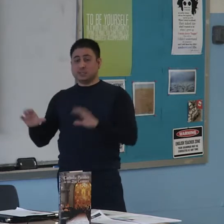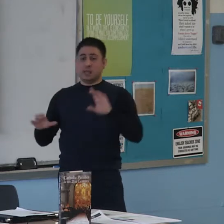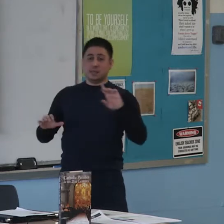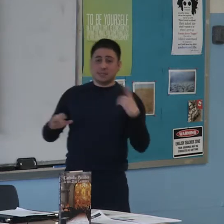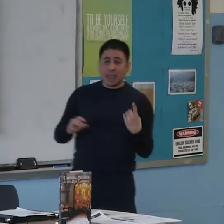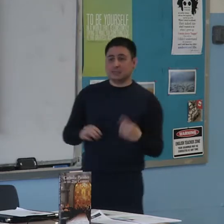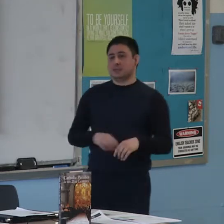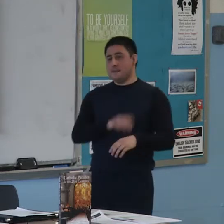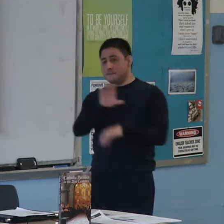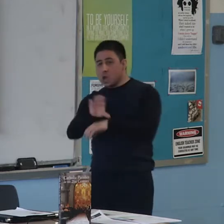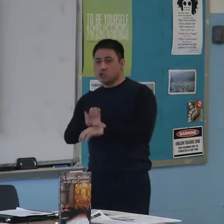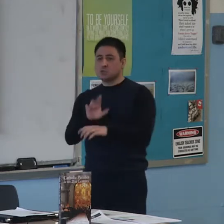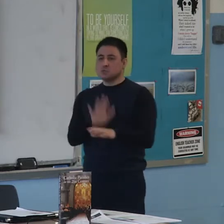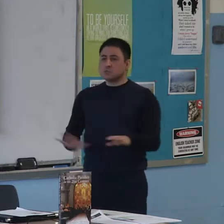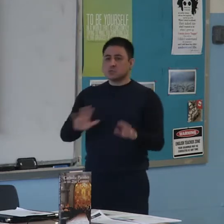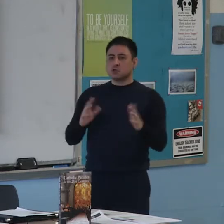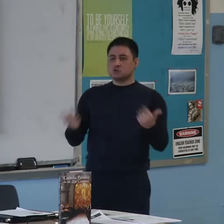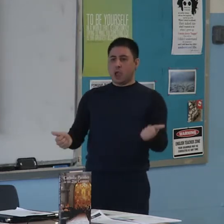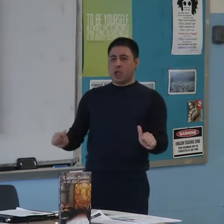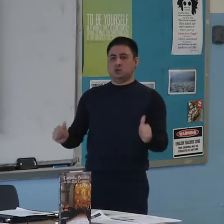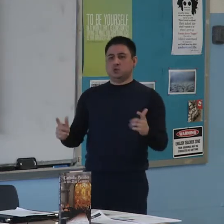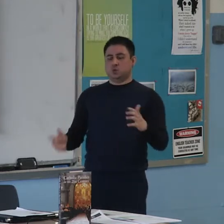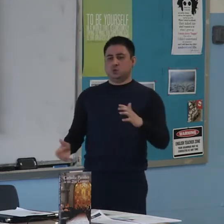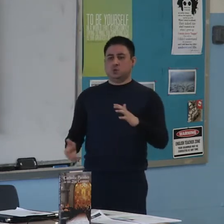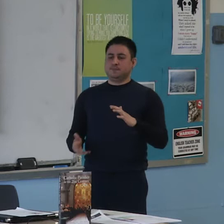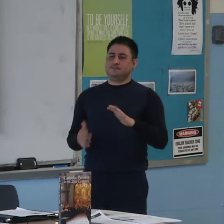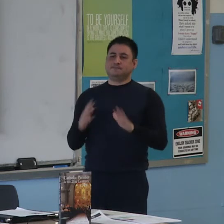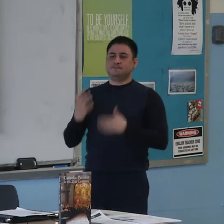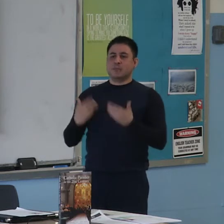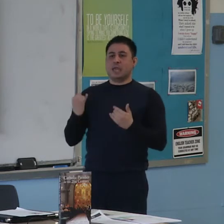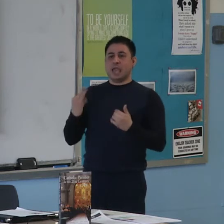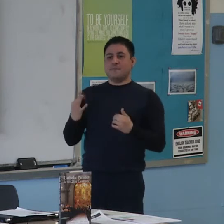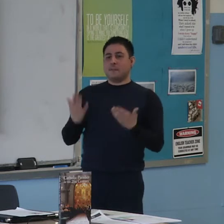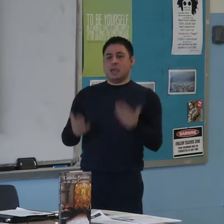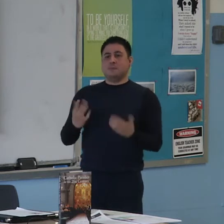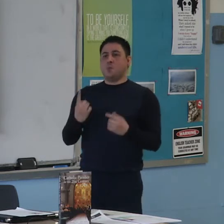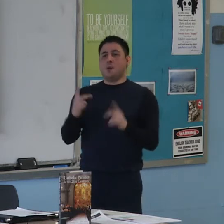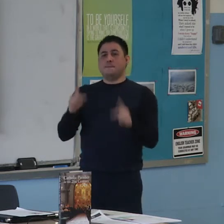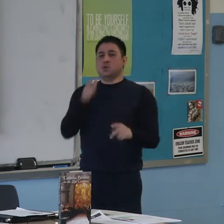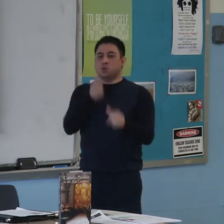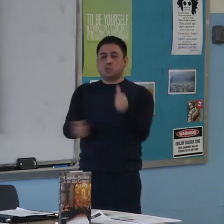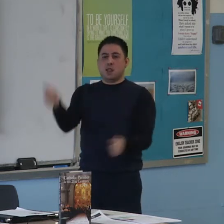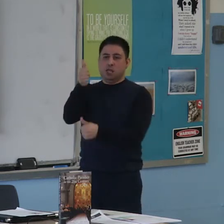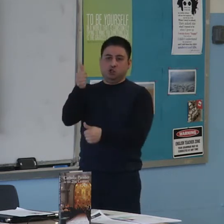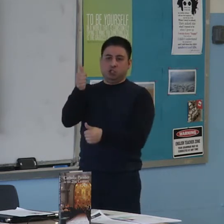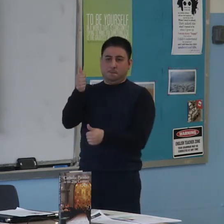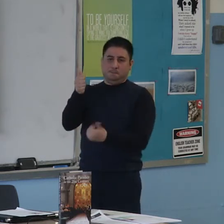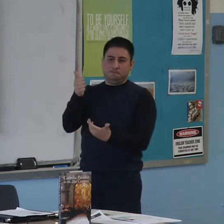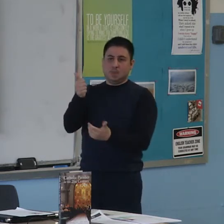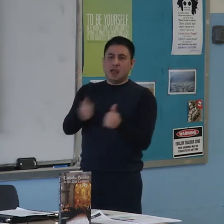parishes, is if there is someone there in leadership or a visible role starts to